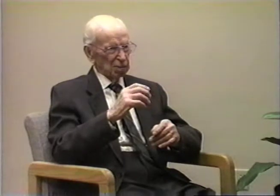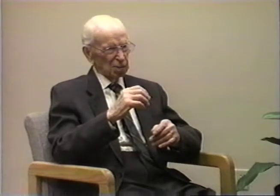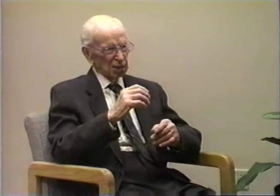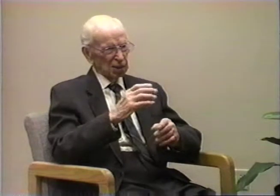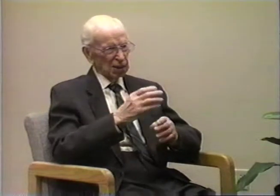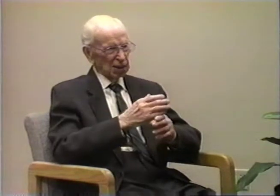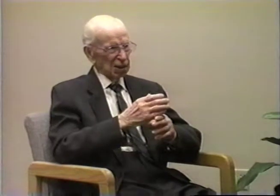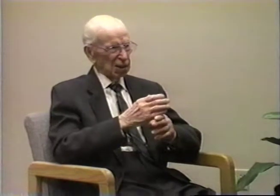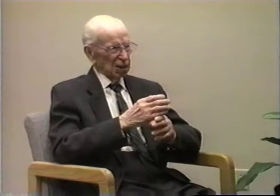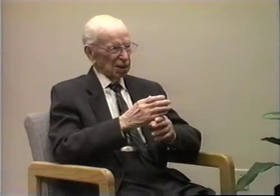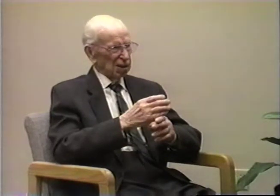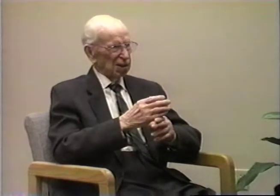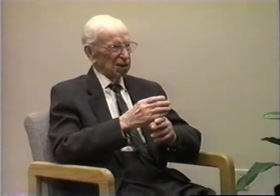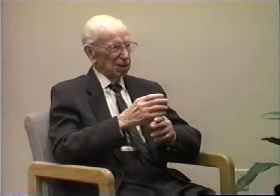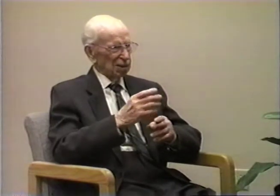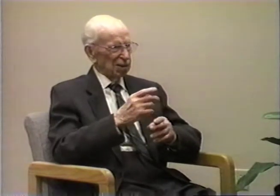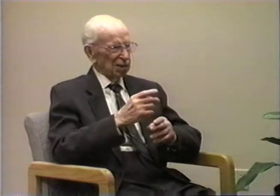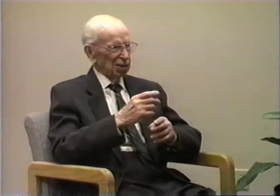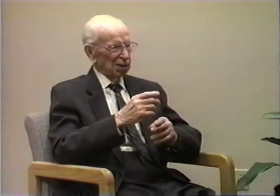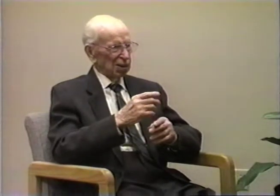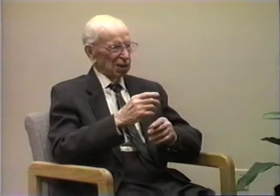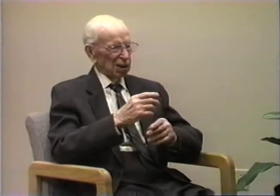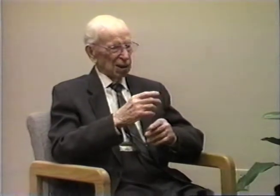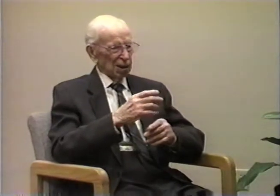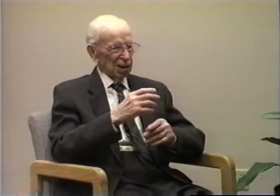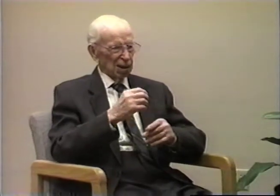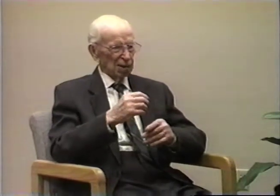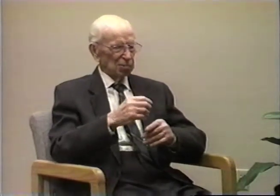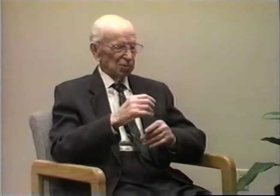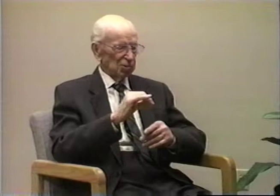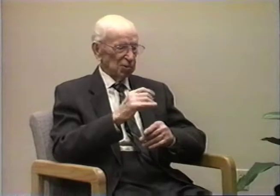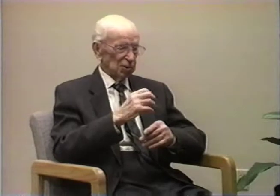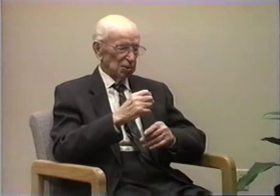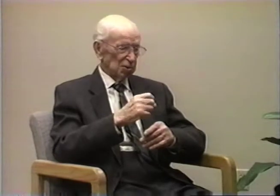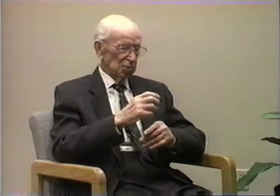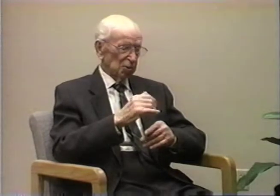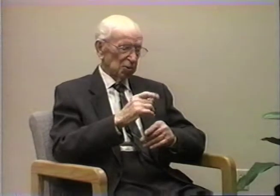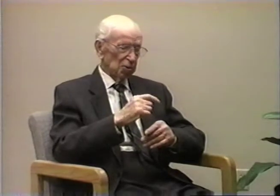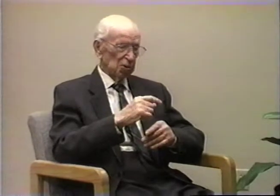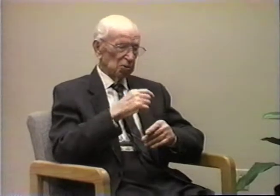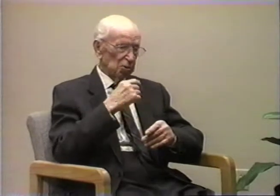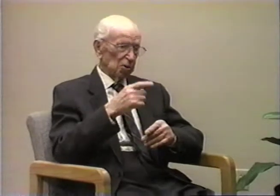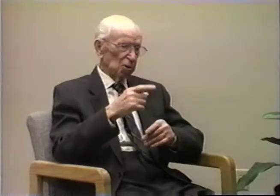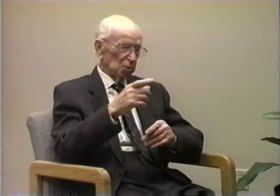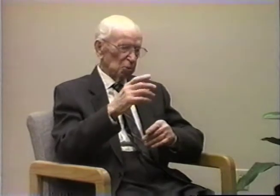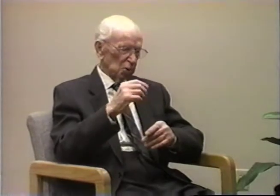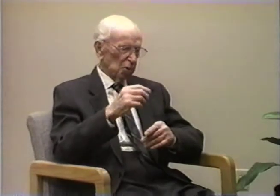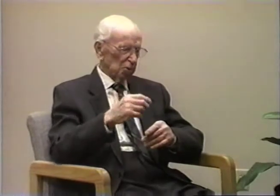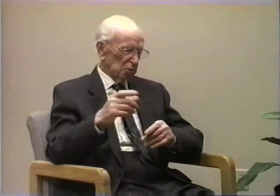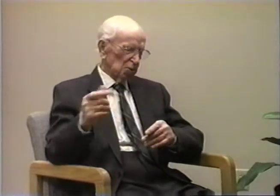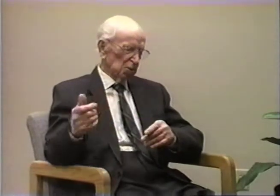And, then it was about 1950 - 60s or so